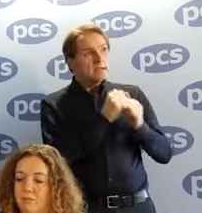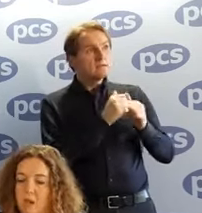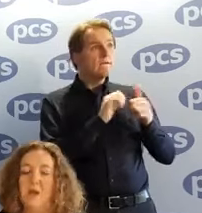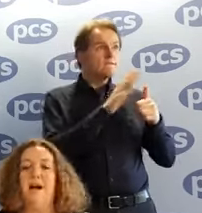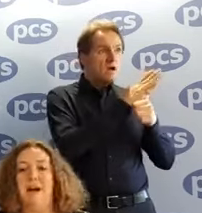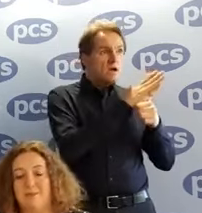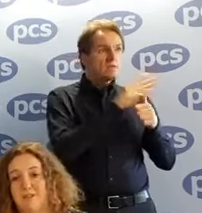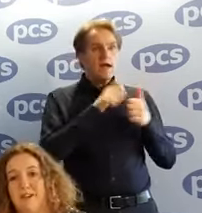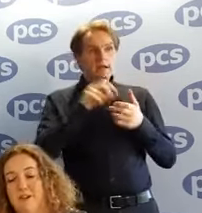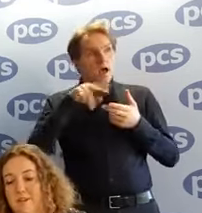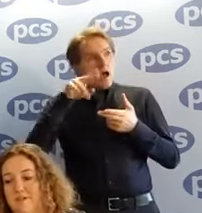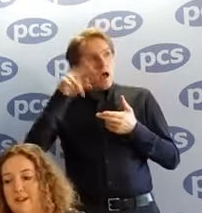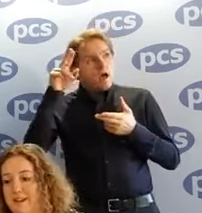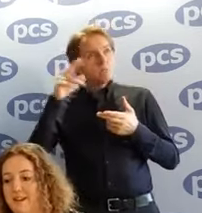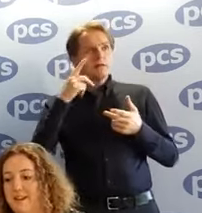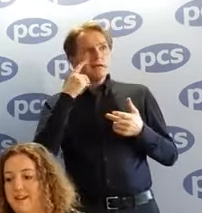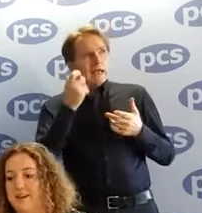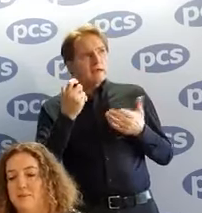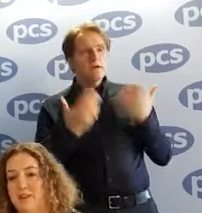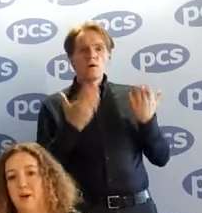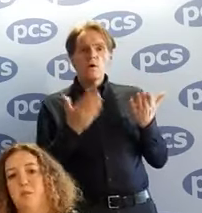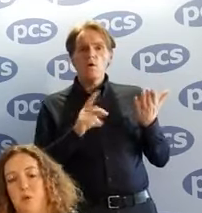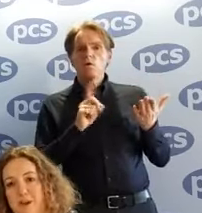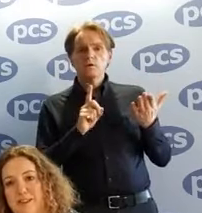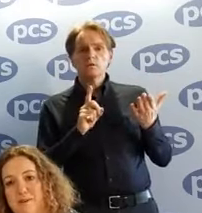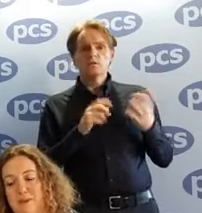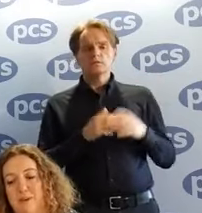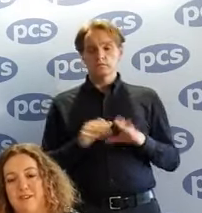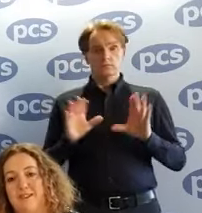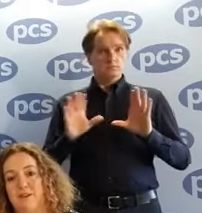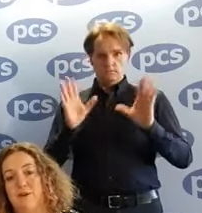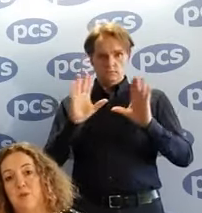well? Absolutely not Frank and I mean the whole point of the employee deal it